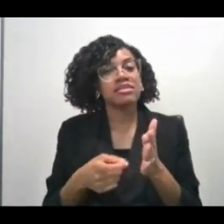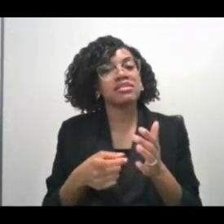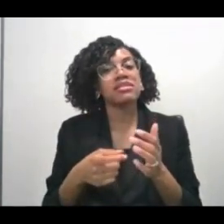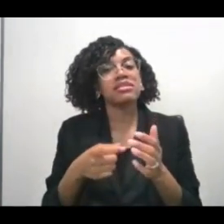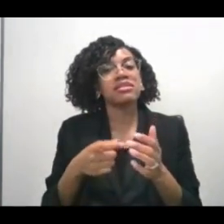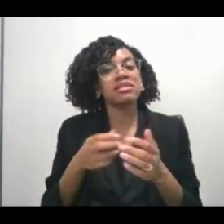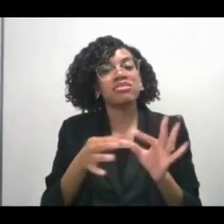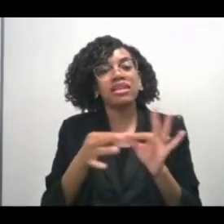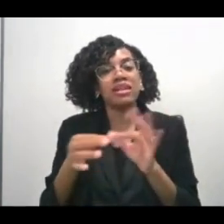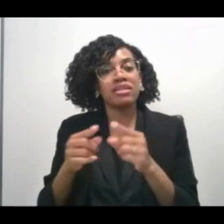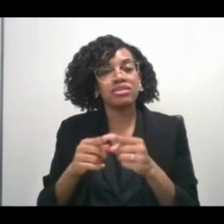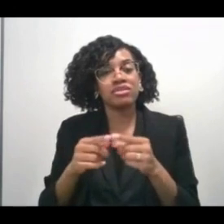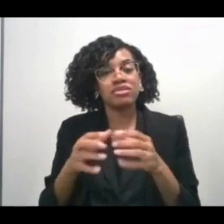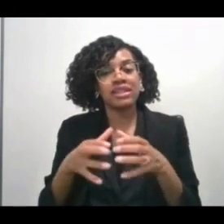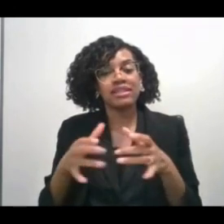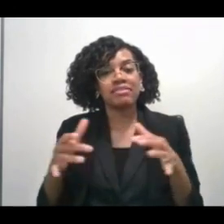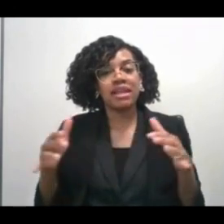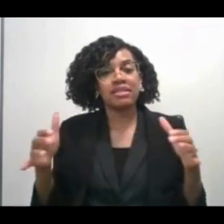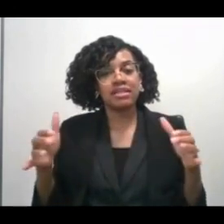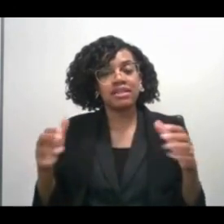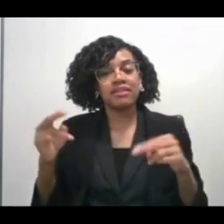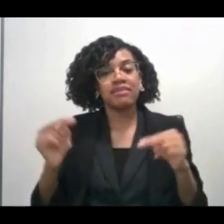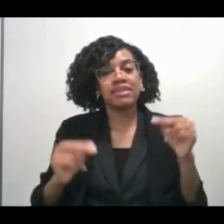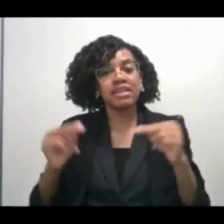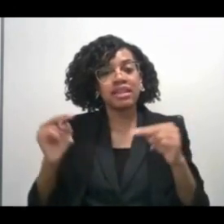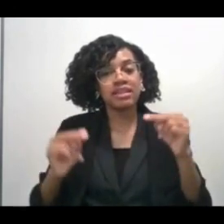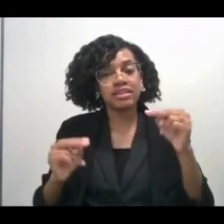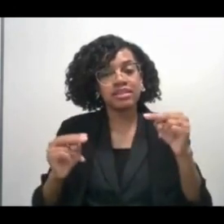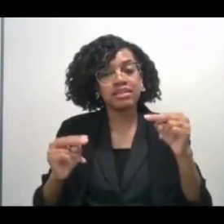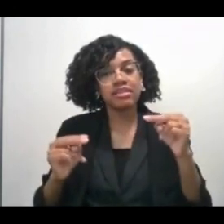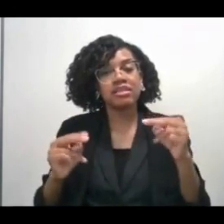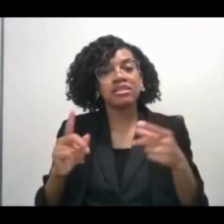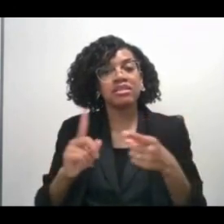products and increase jobs and coastal resilience. For example,